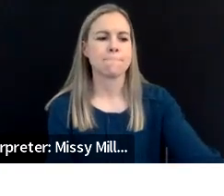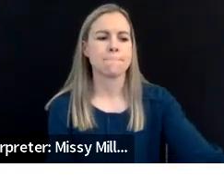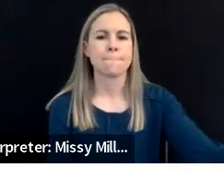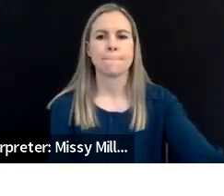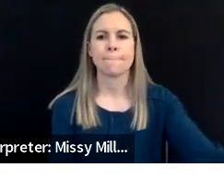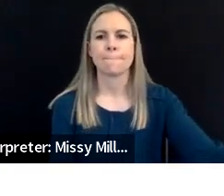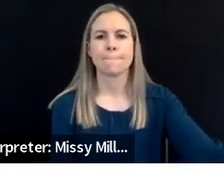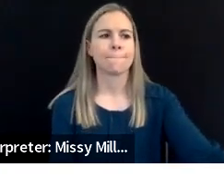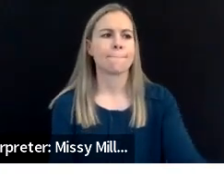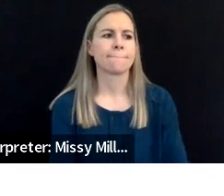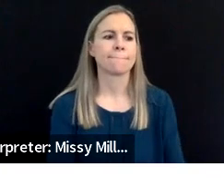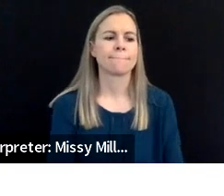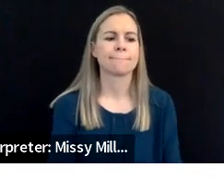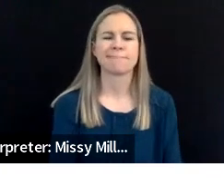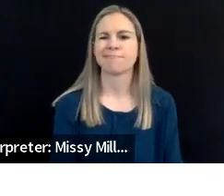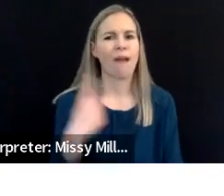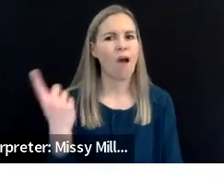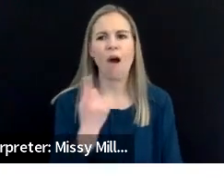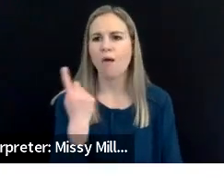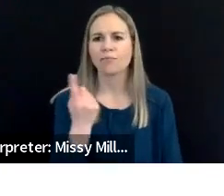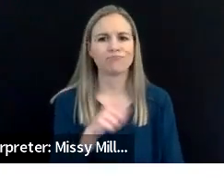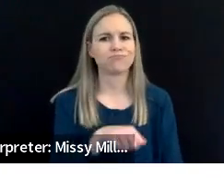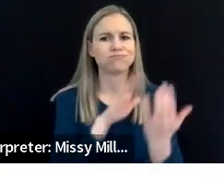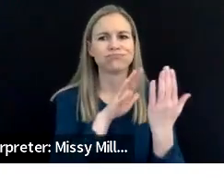I always run into this trouble when I try to share my screen.